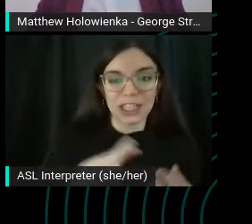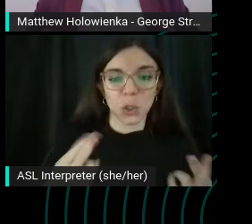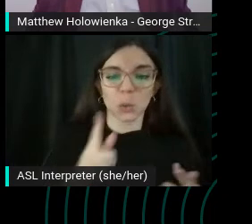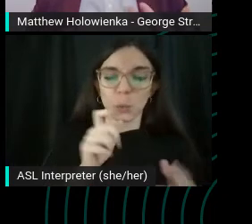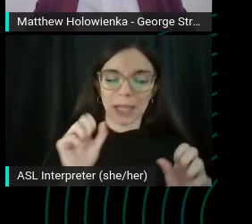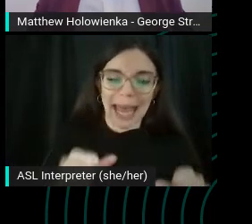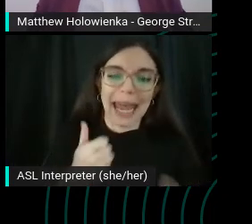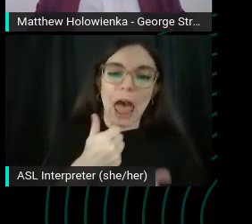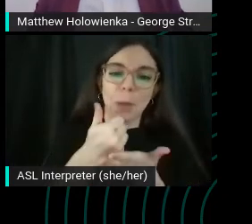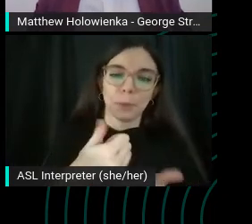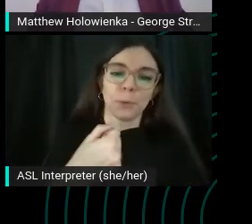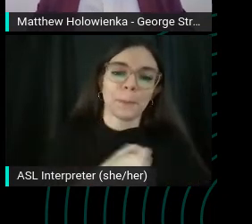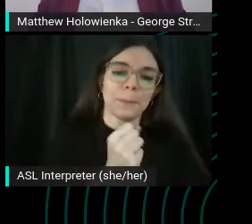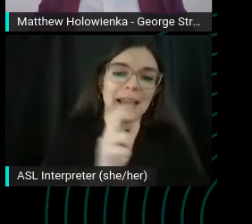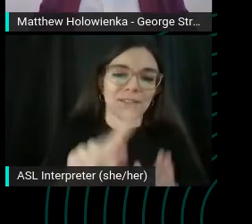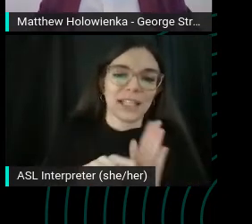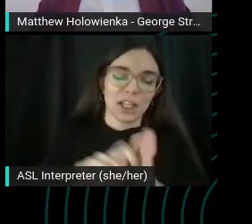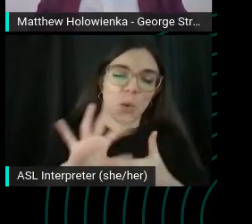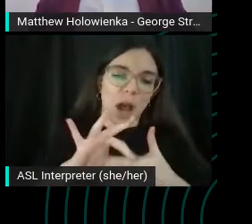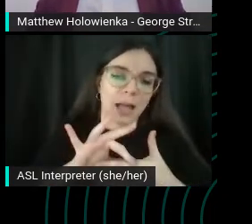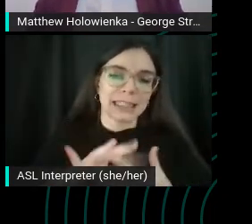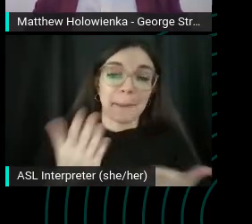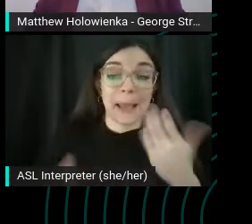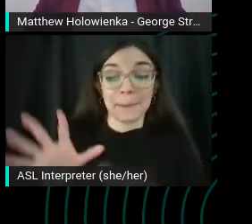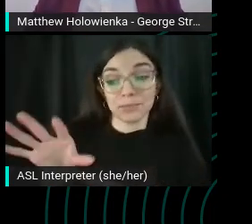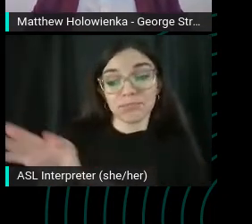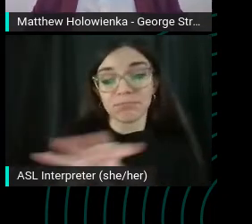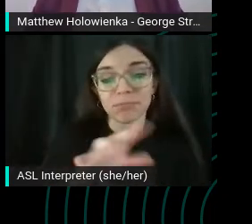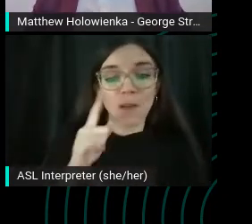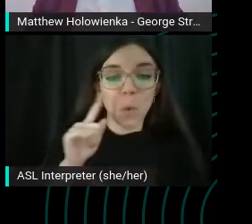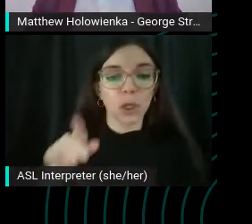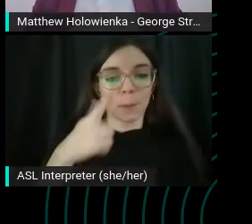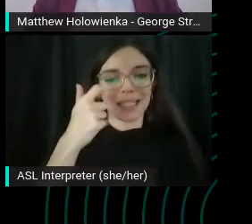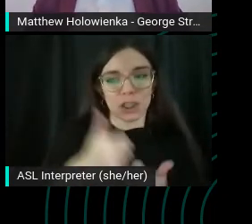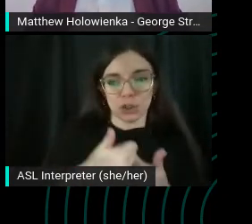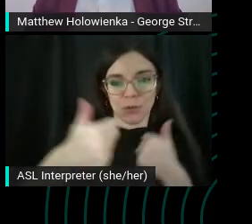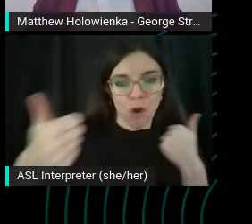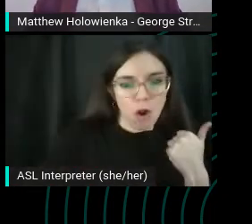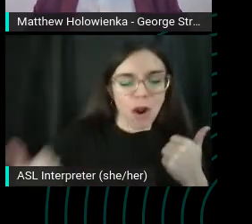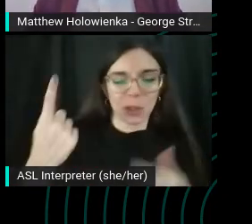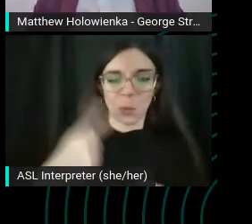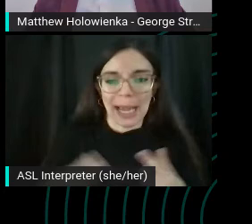They might be willing to shoot footage for you when you can't, because you're far away or you can't get into the room to do so,